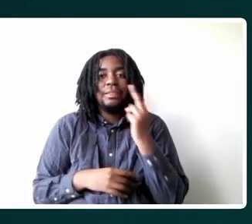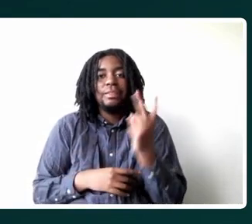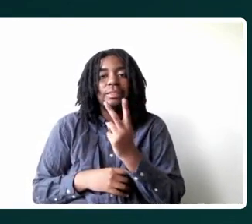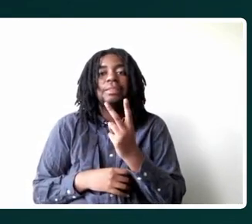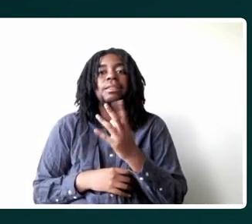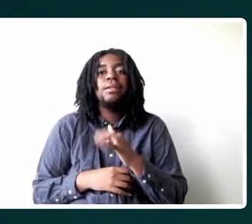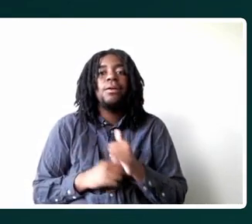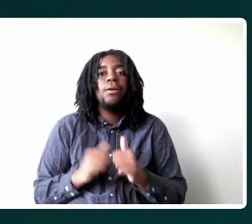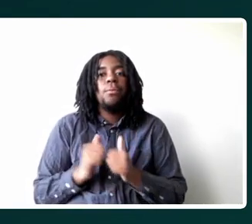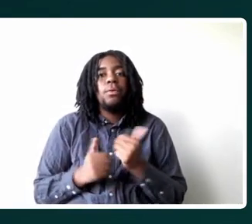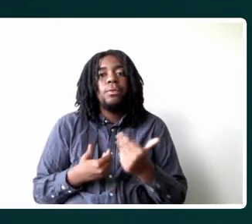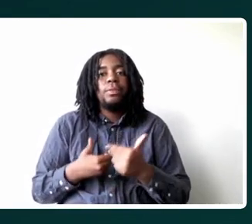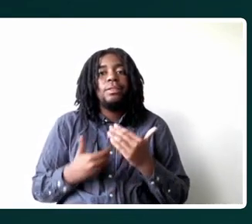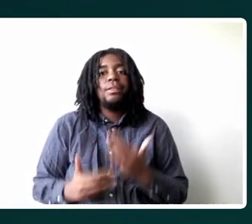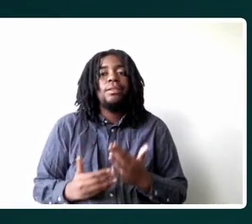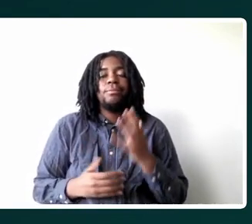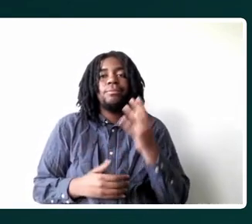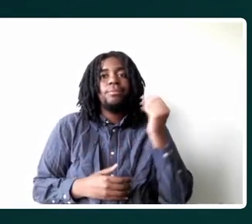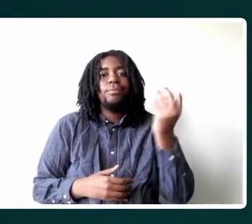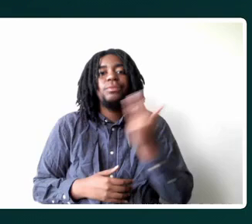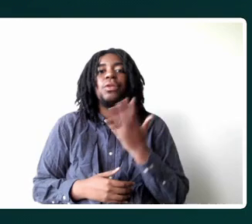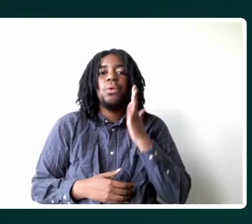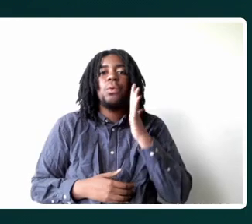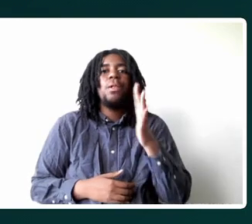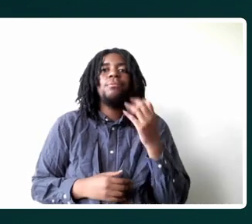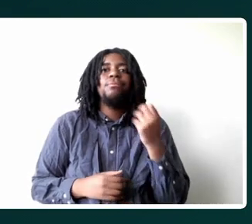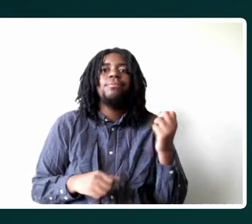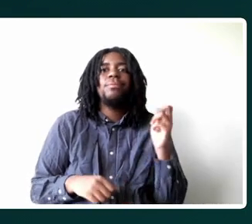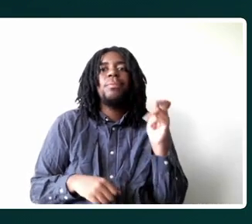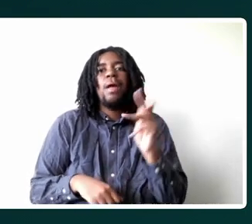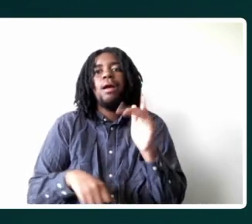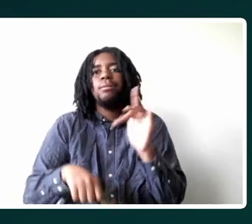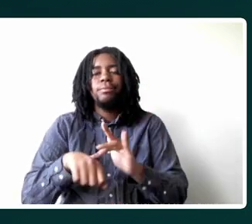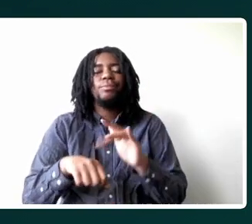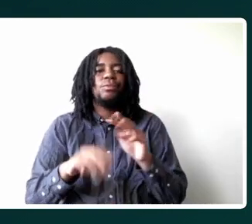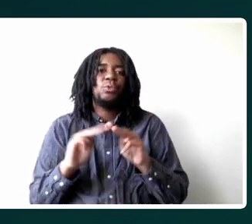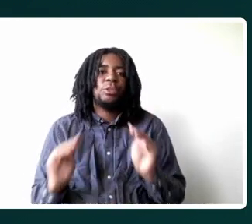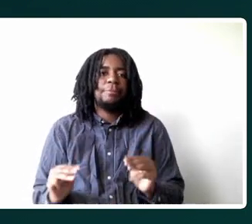they would return to the museums and that they continued doing art projects with